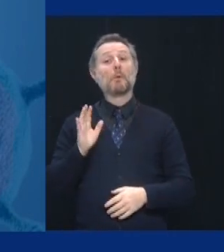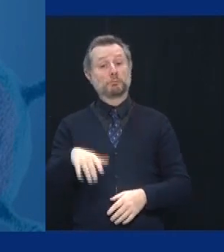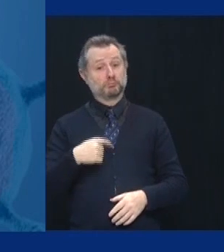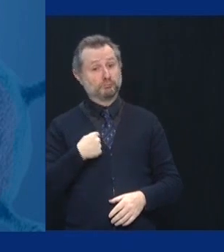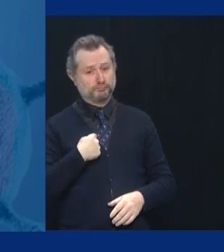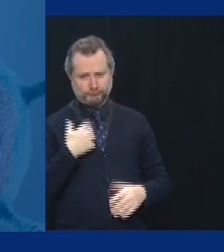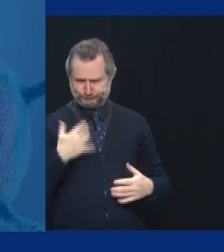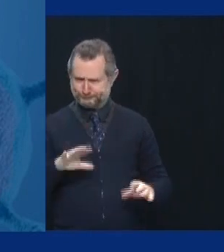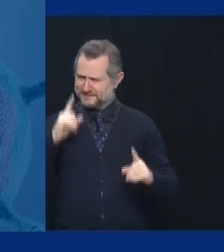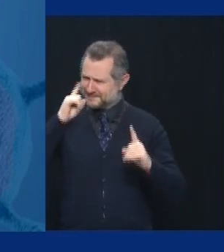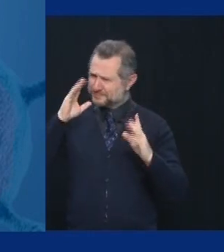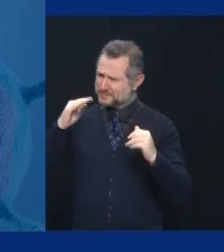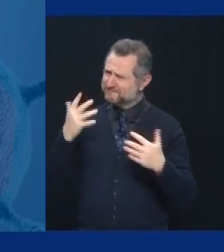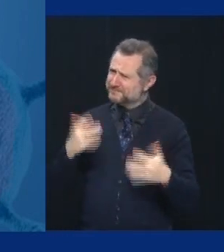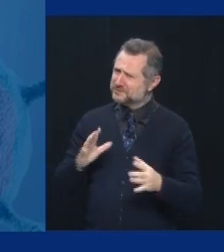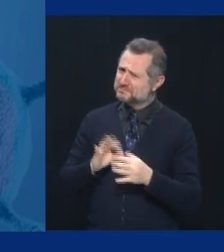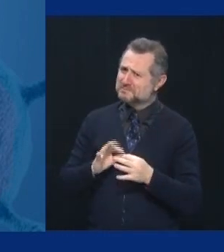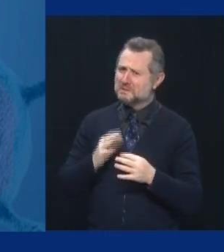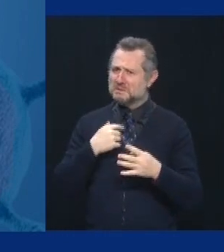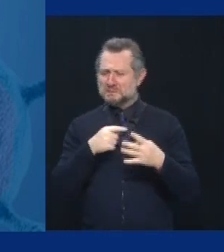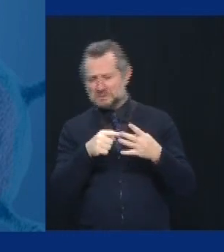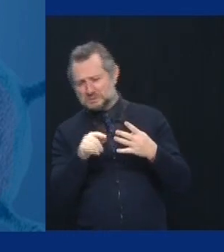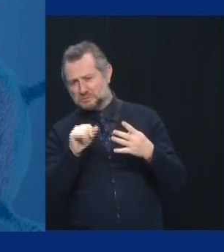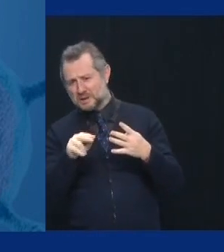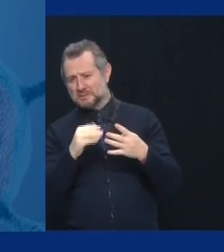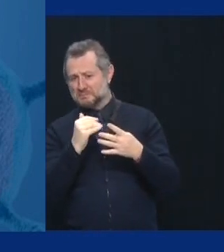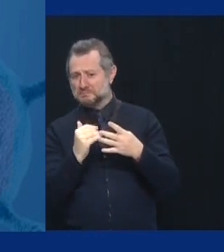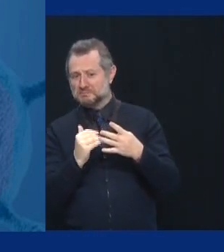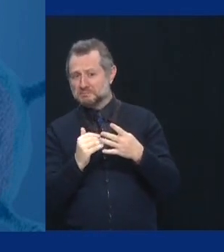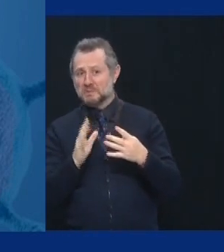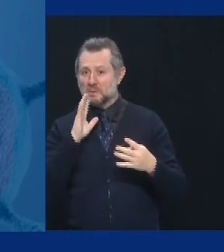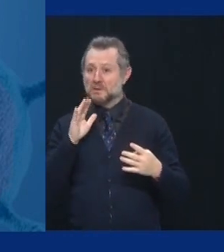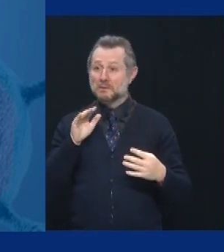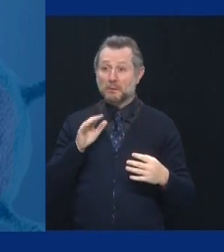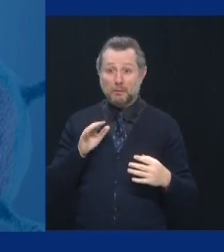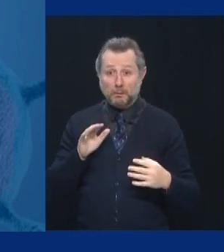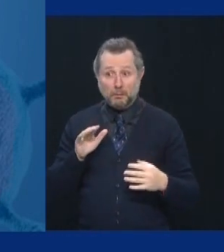YOU GATHER WILL DEPEND ON THE INFECTION RATE, HOW FAR IT GOES